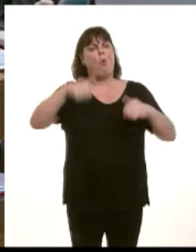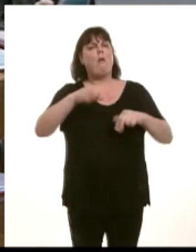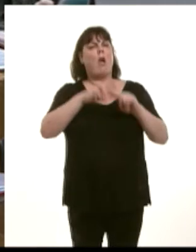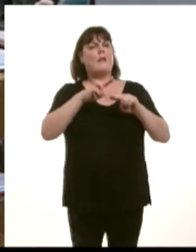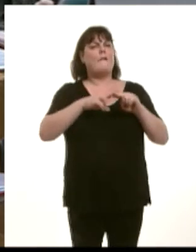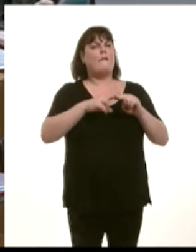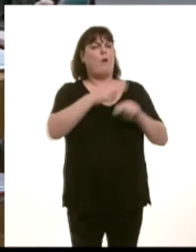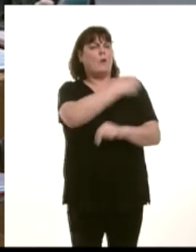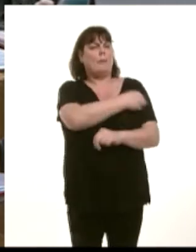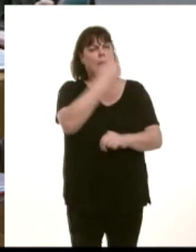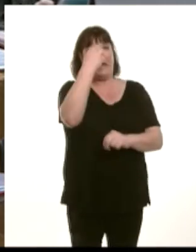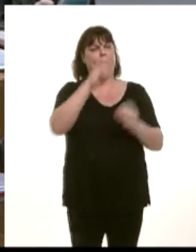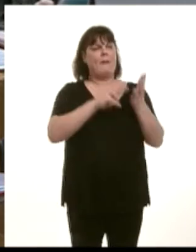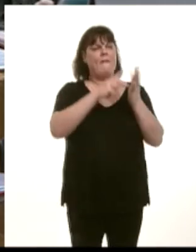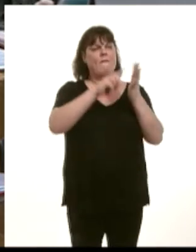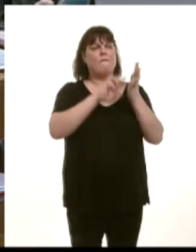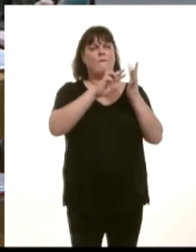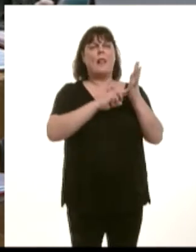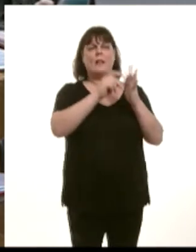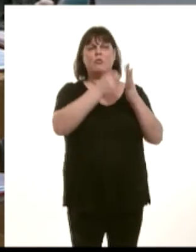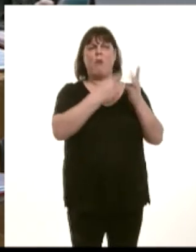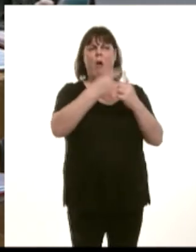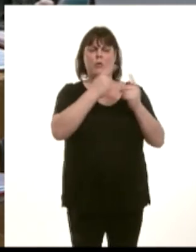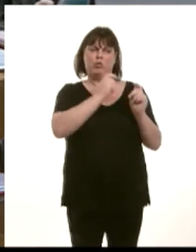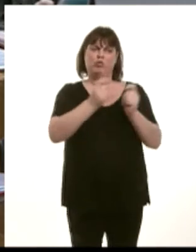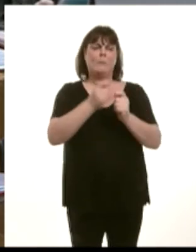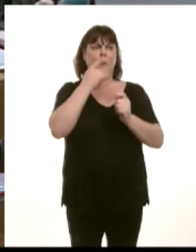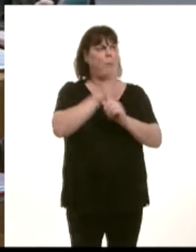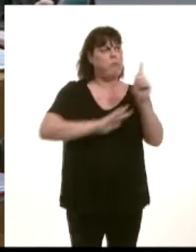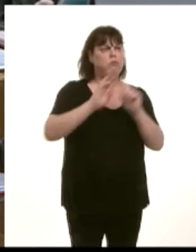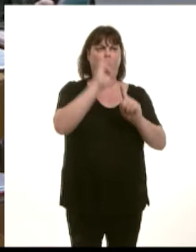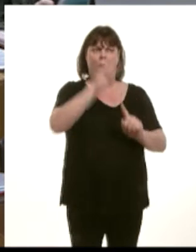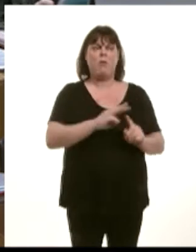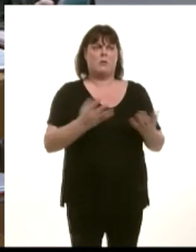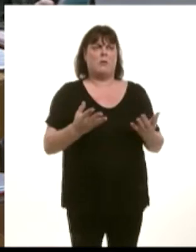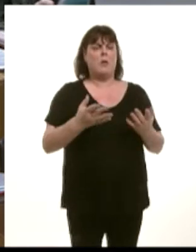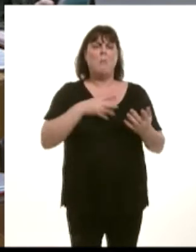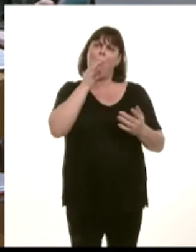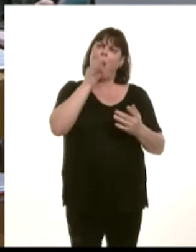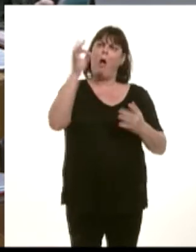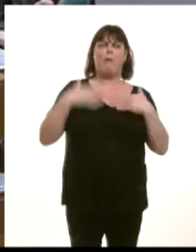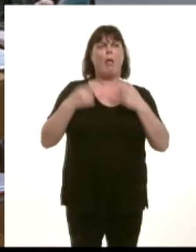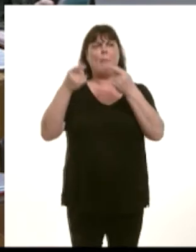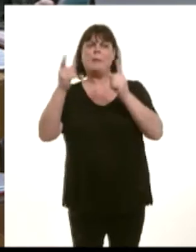The Member has raised a specific point with regard to a specific condition, and I will ask the Minister for Health and Social Services to write to him with further detail.